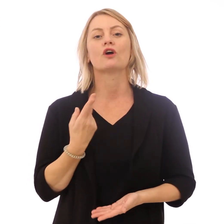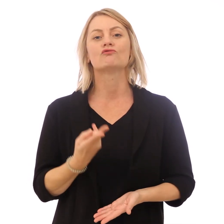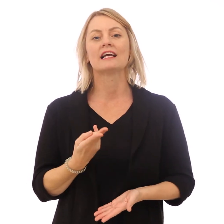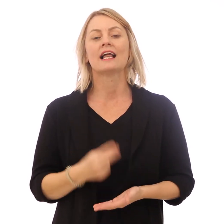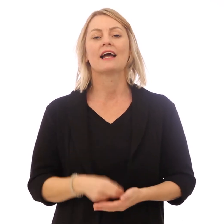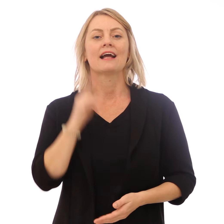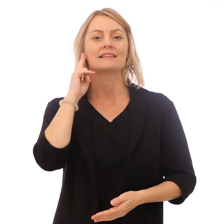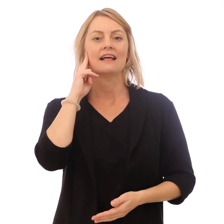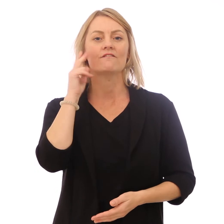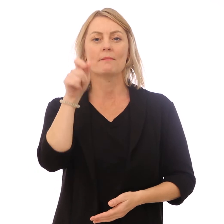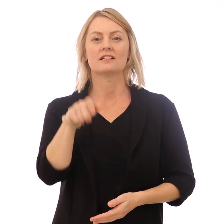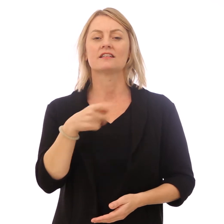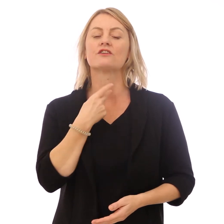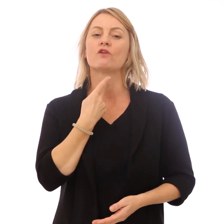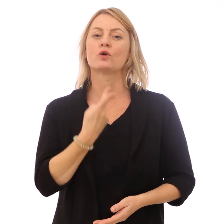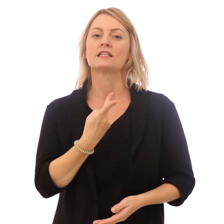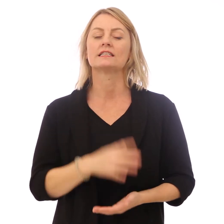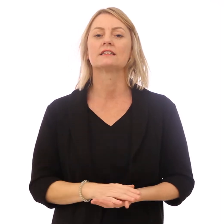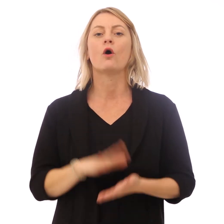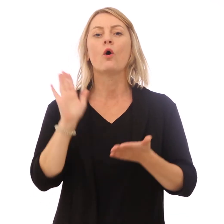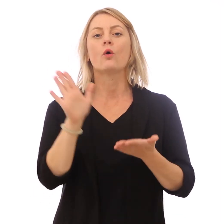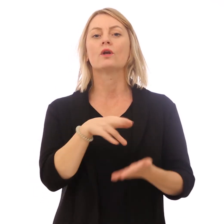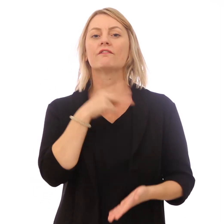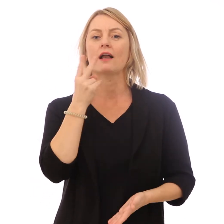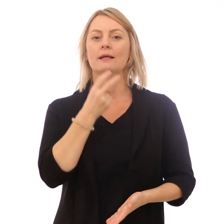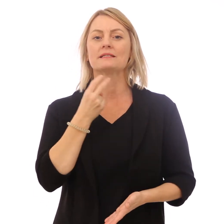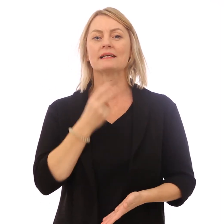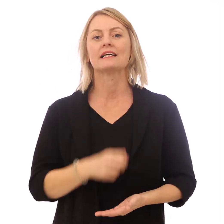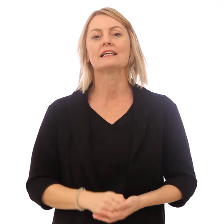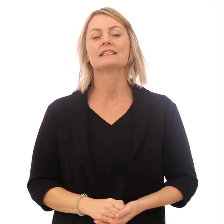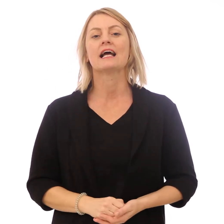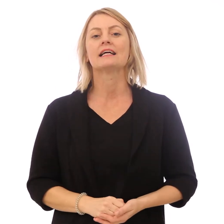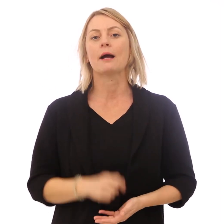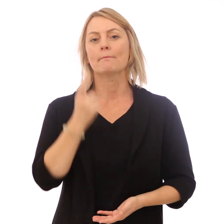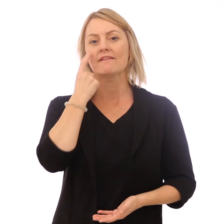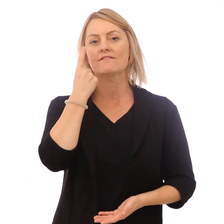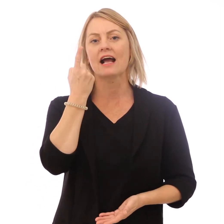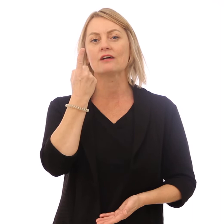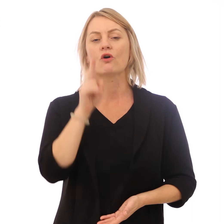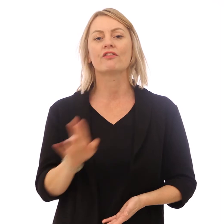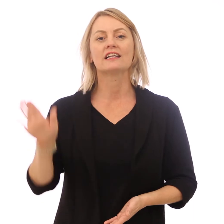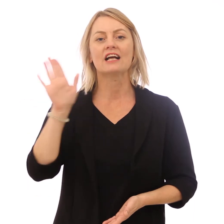All of our lipspeakers can be found on the National Registers of Communication Professionals